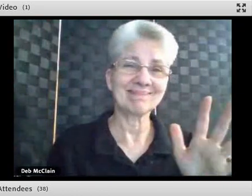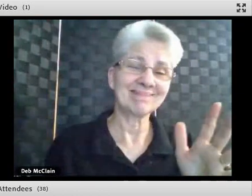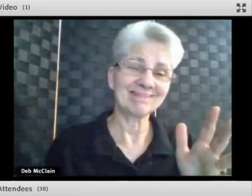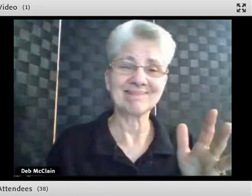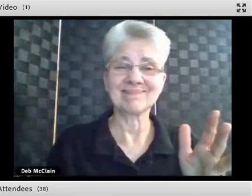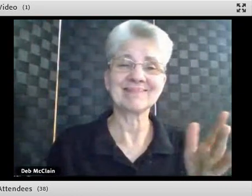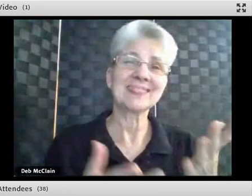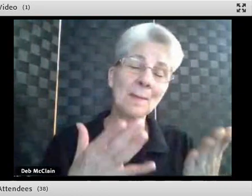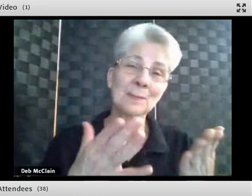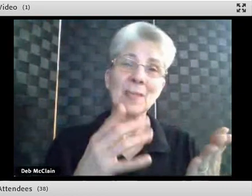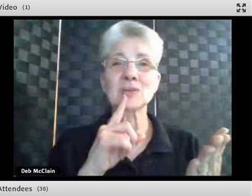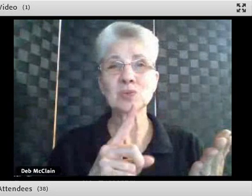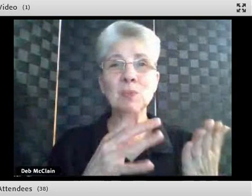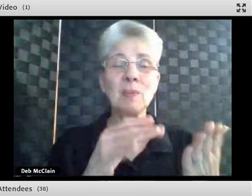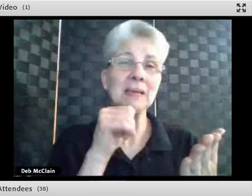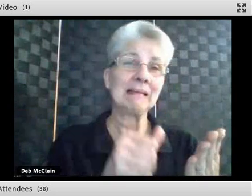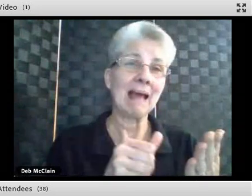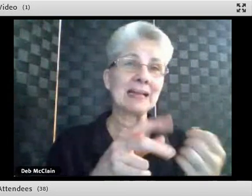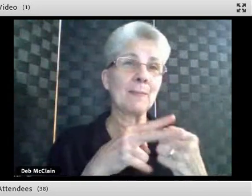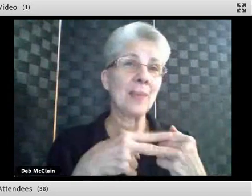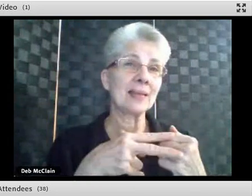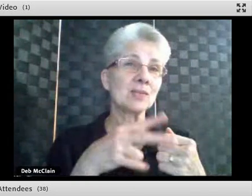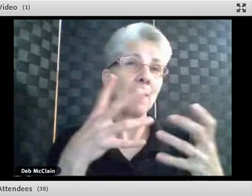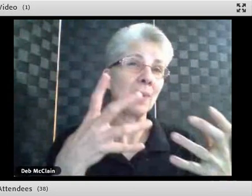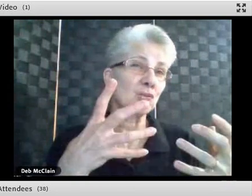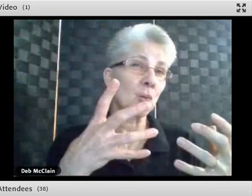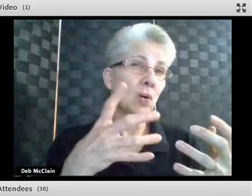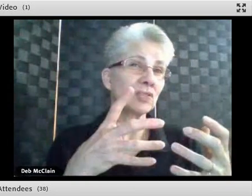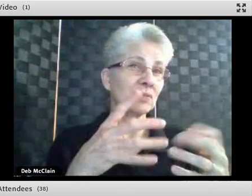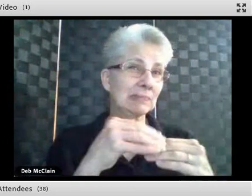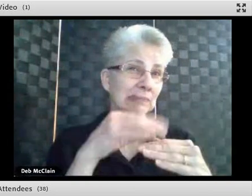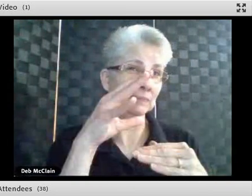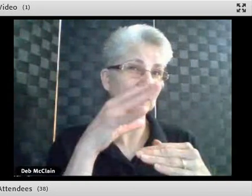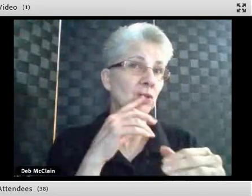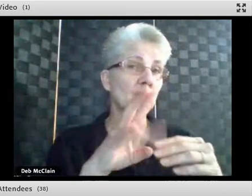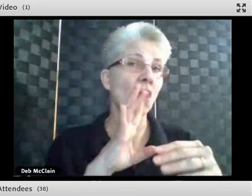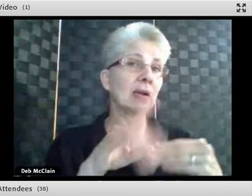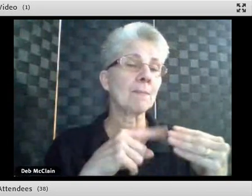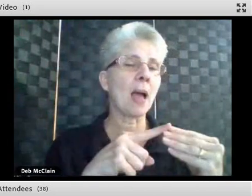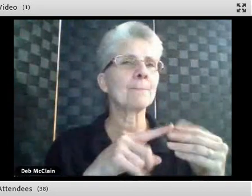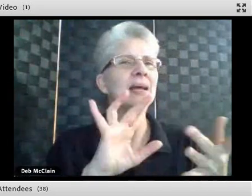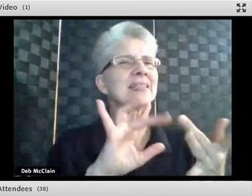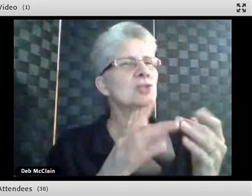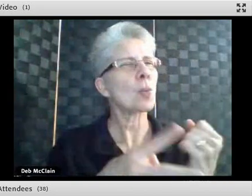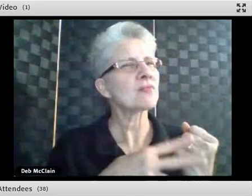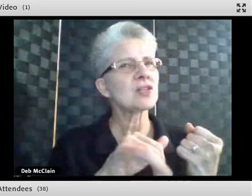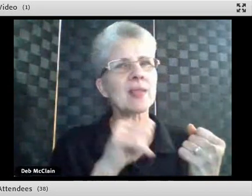depending on how much storage you're actually talking about, but digital preservation is not cheap.